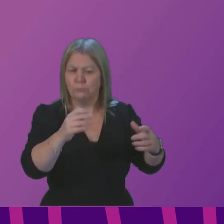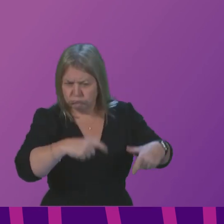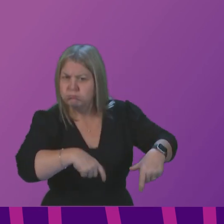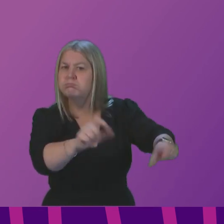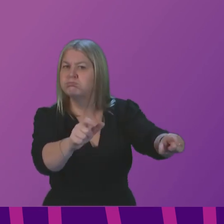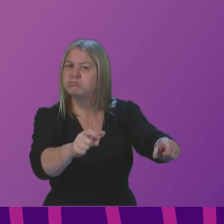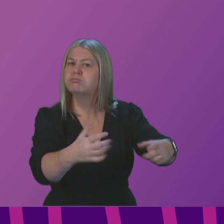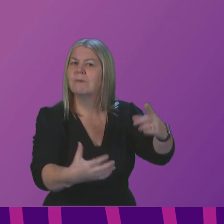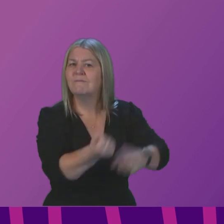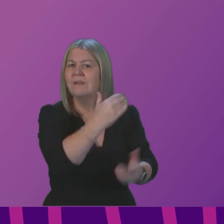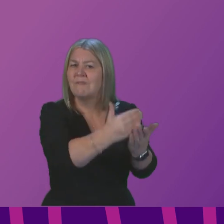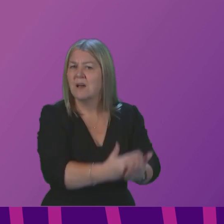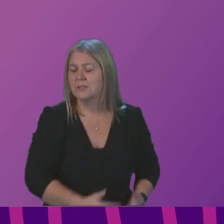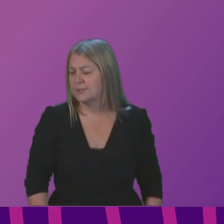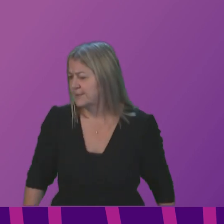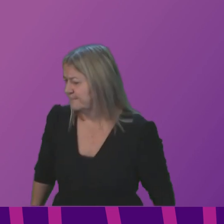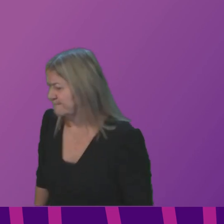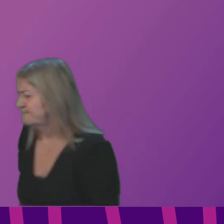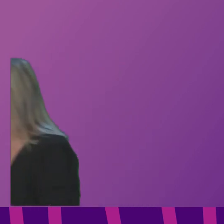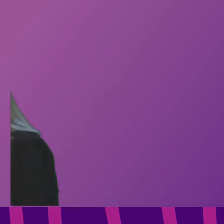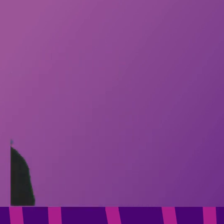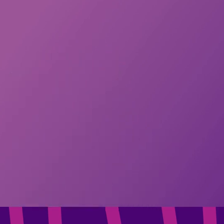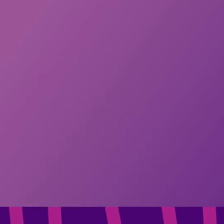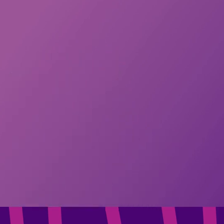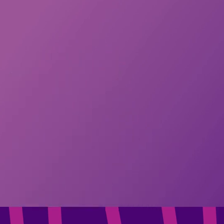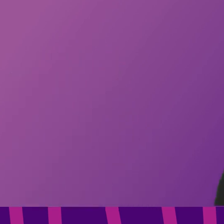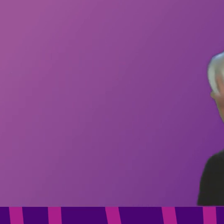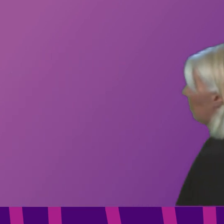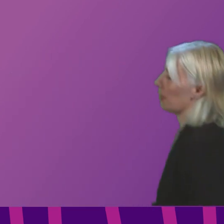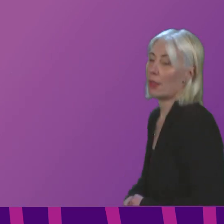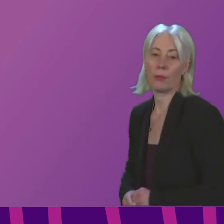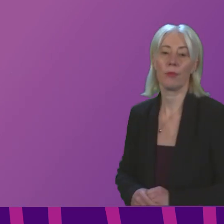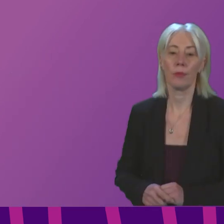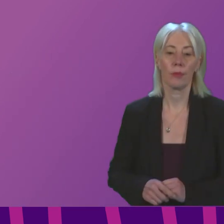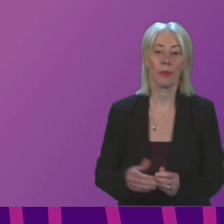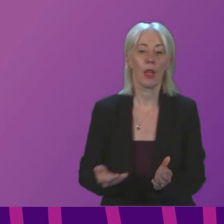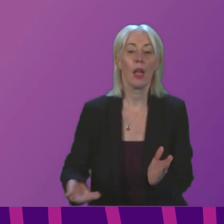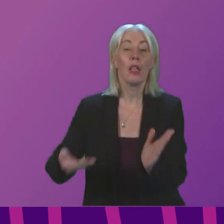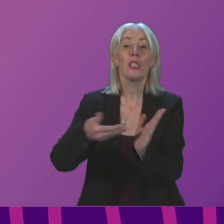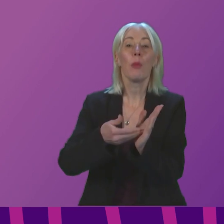We move to supplementary questions.